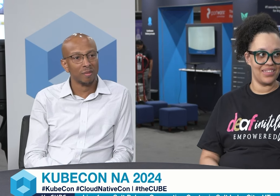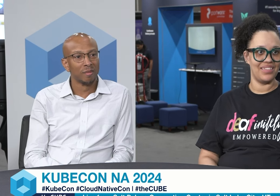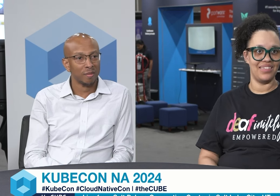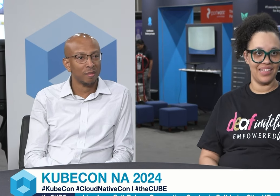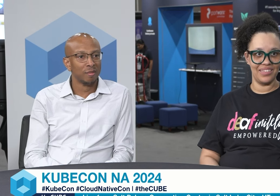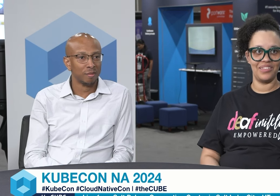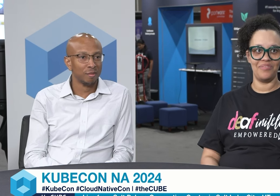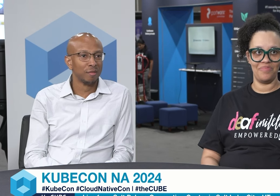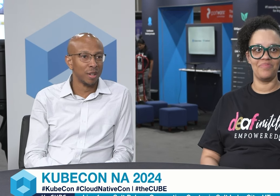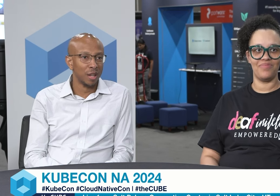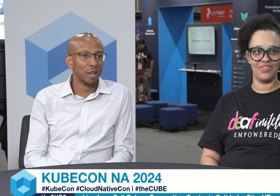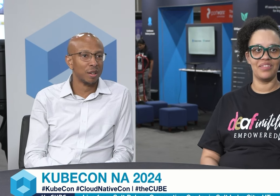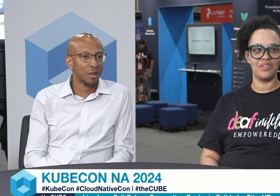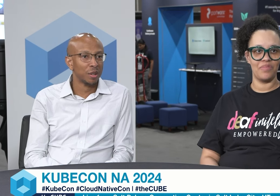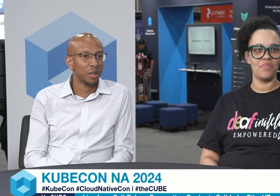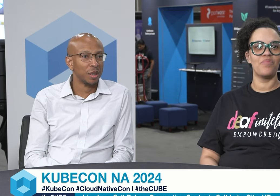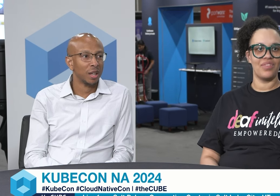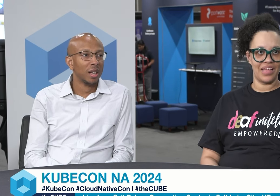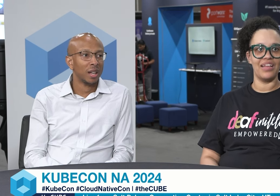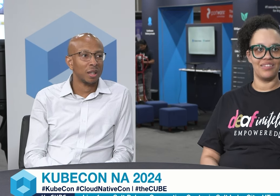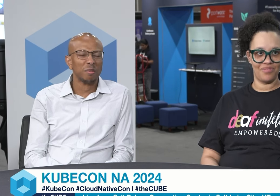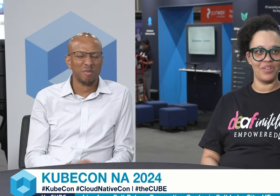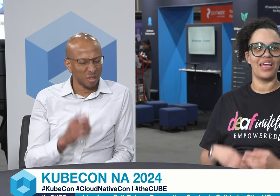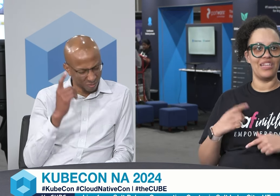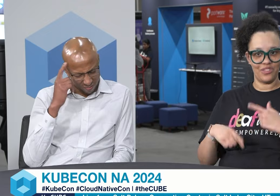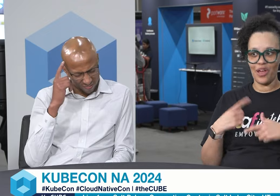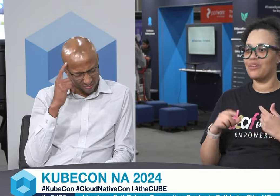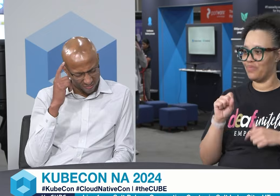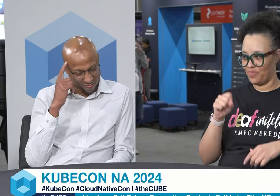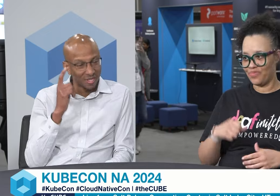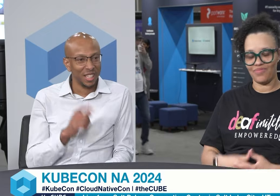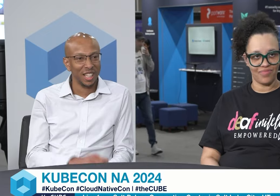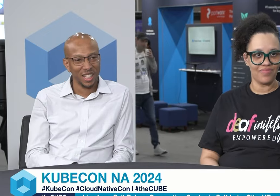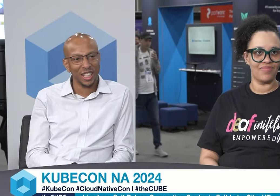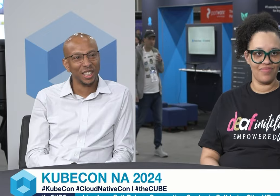Yes. - Yes. So good thinking. Yeah. Yeah. You use those.